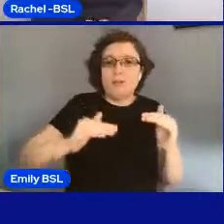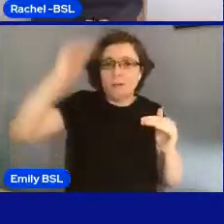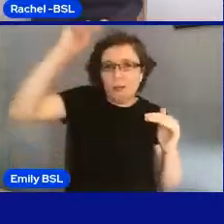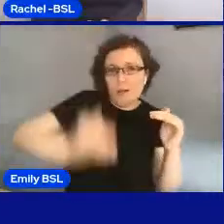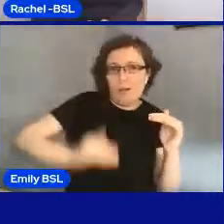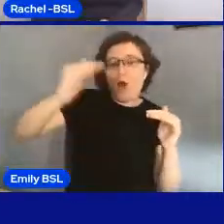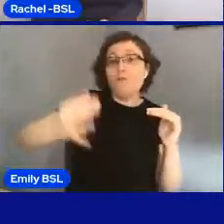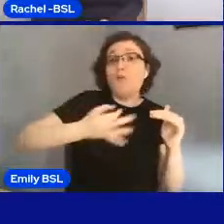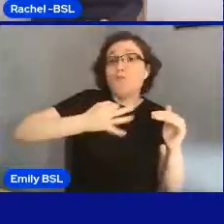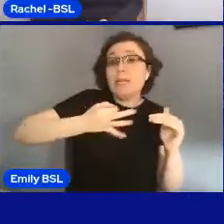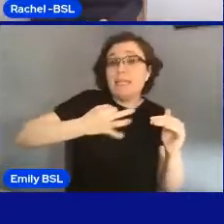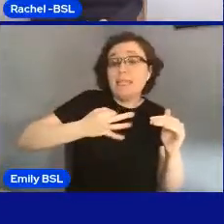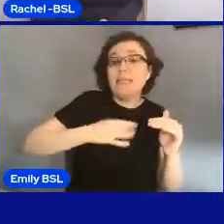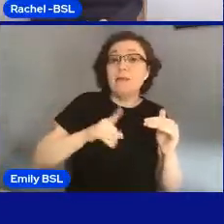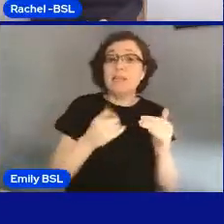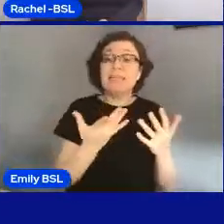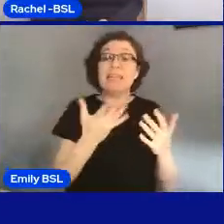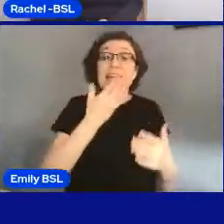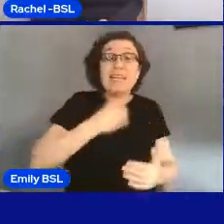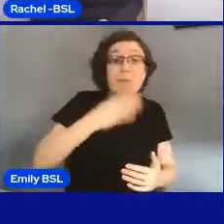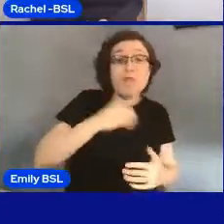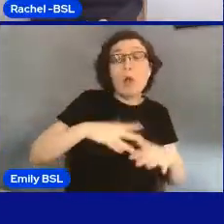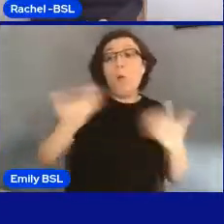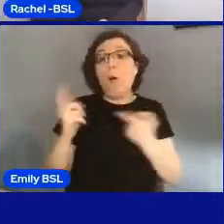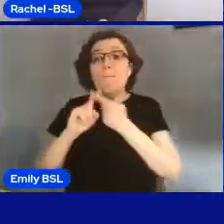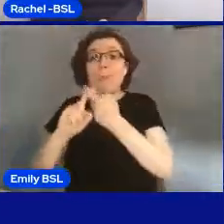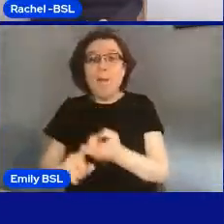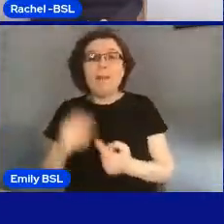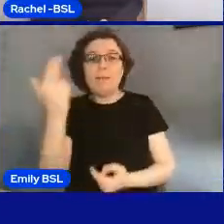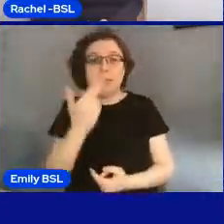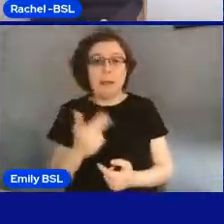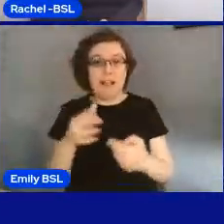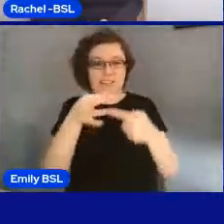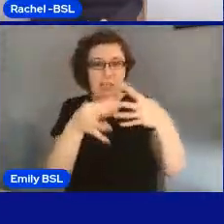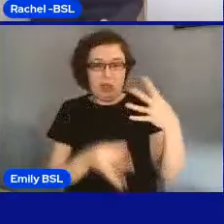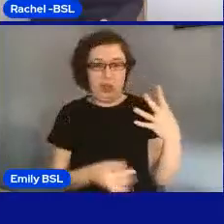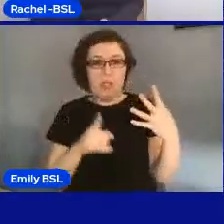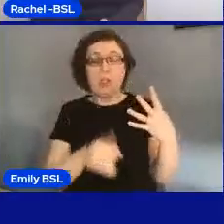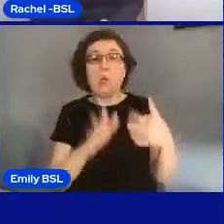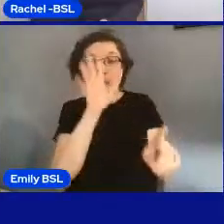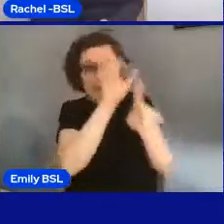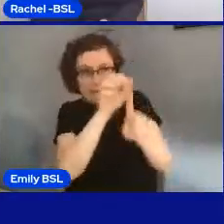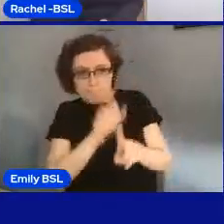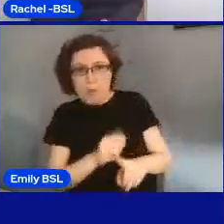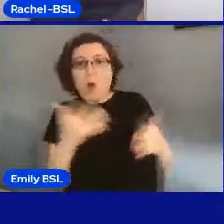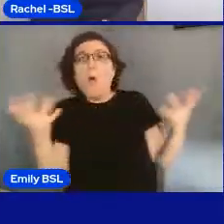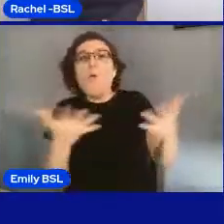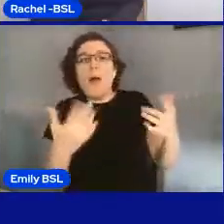So there is a way of seeing where these things happen, and this provides kind of what I